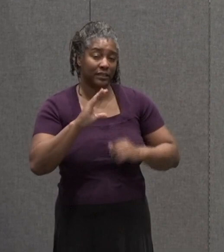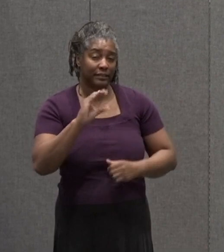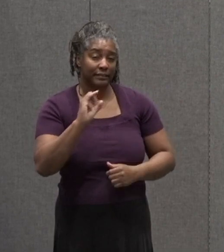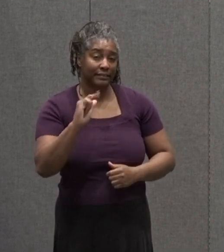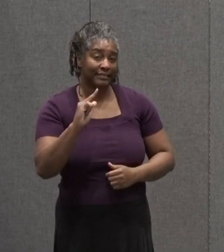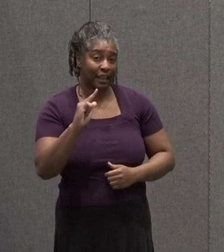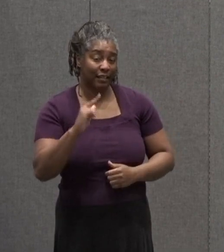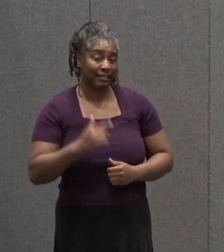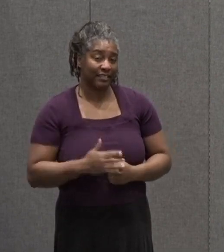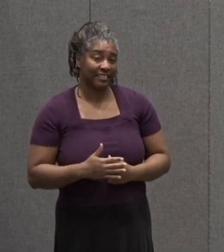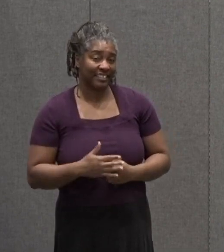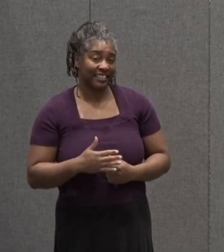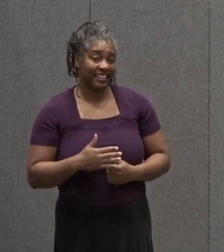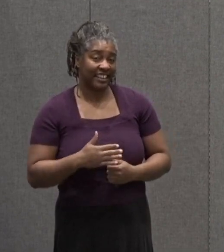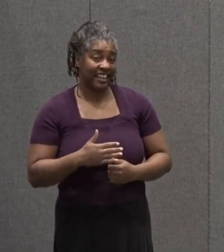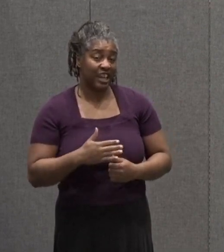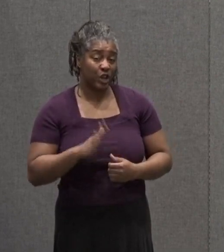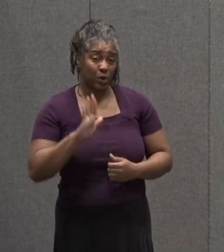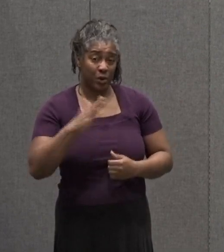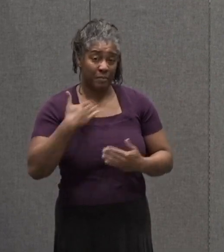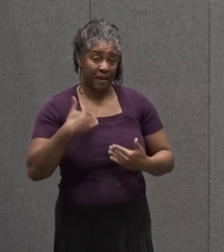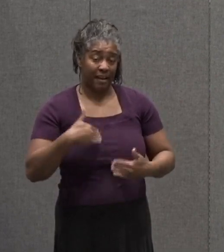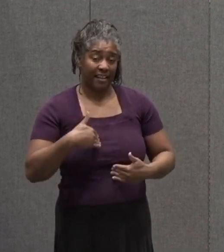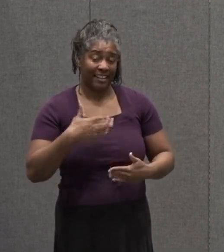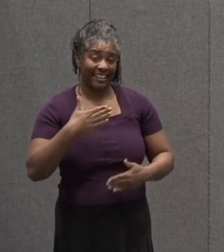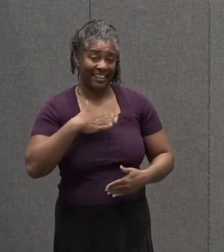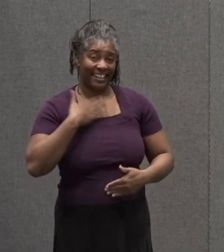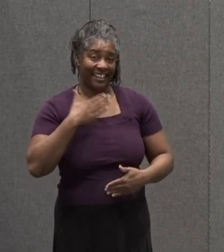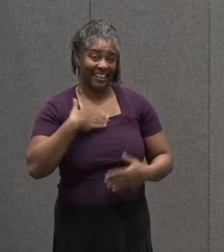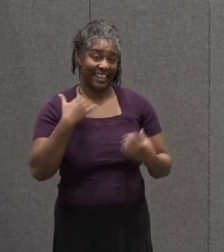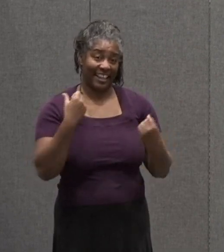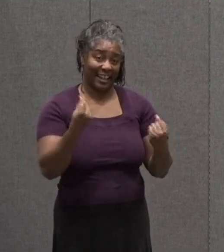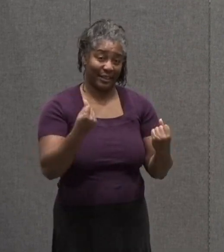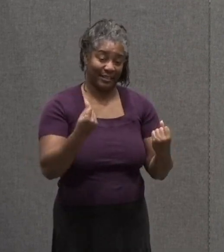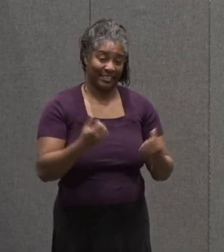Every little cell in my body is well